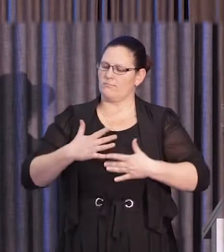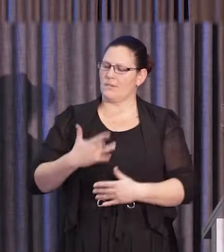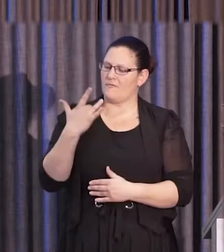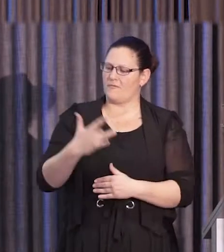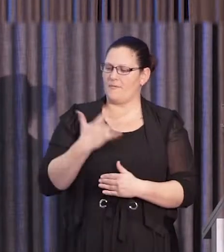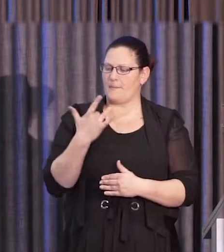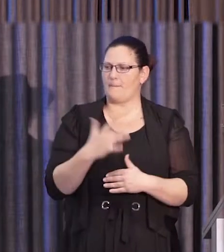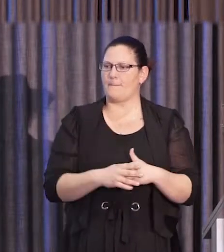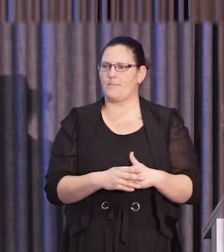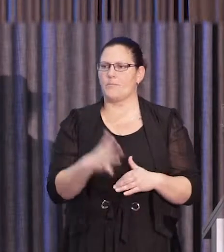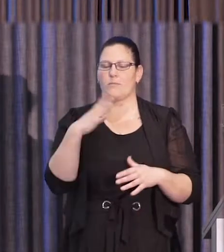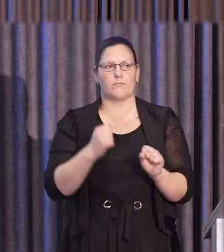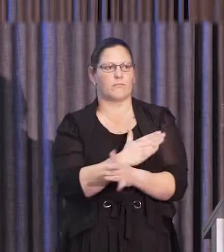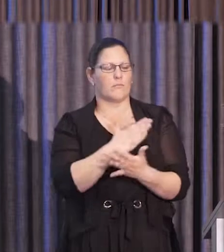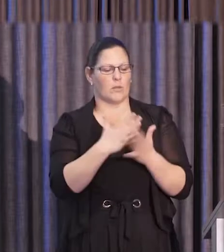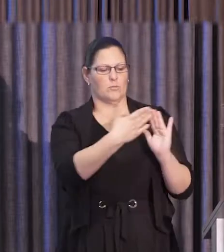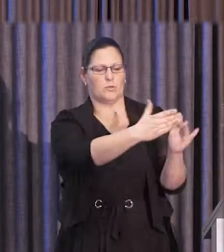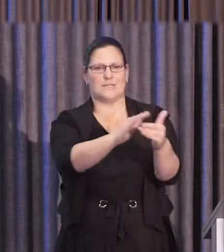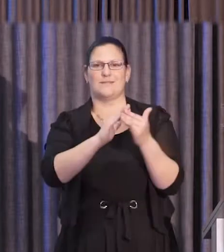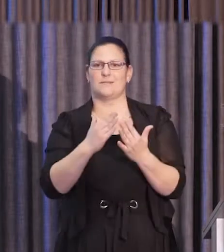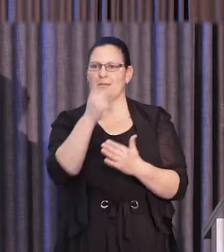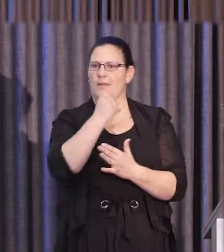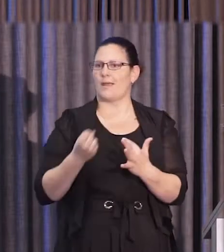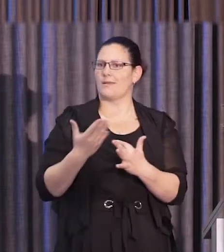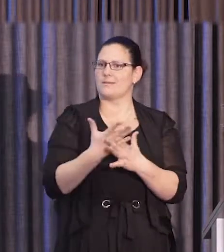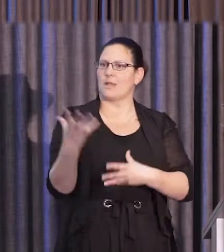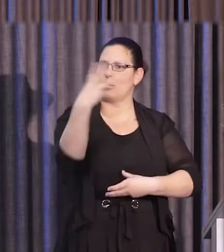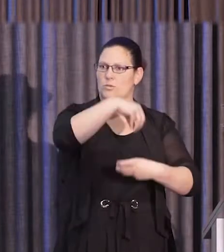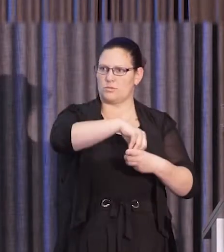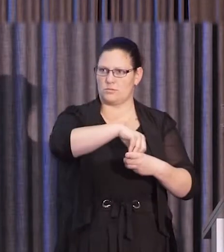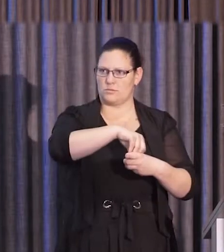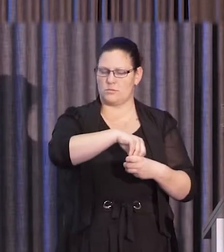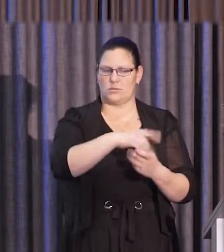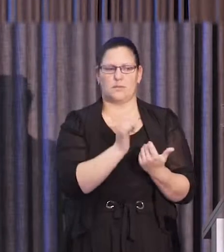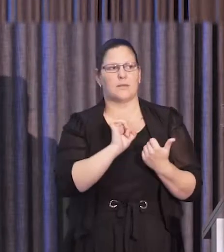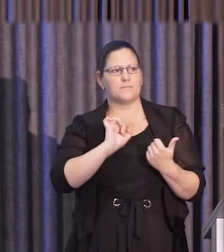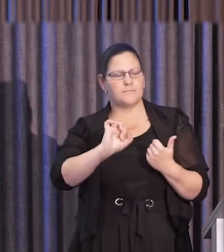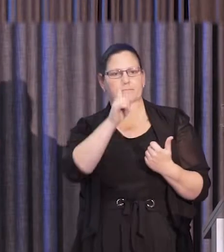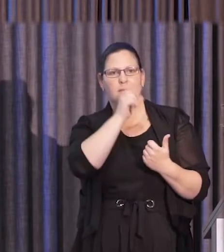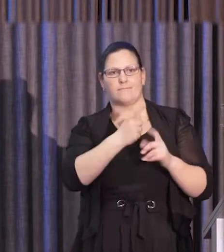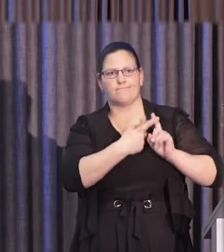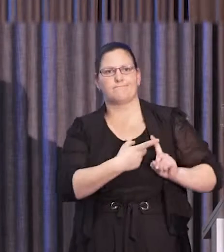and accessible communities that enable social, economic, and cultural prosperity for the people living there.